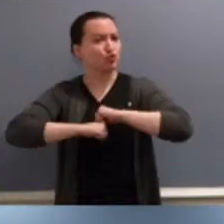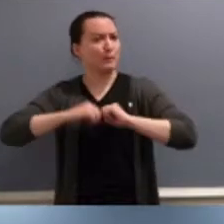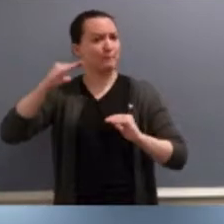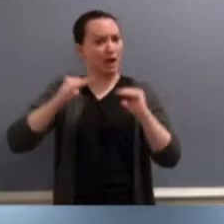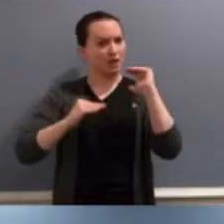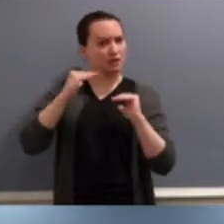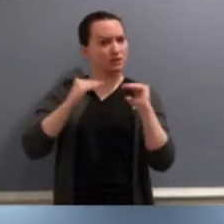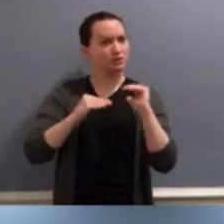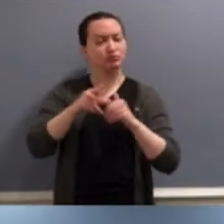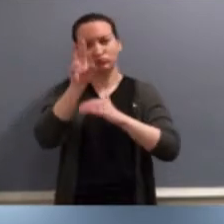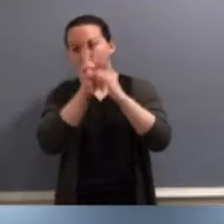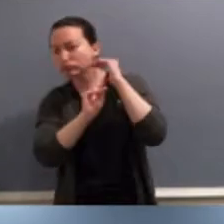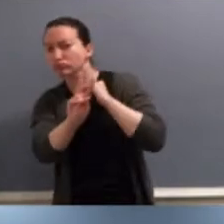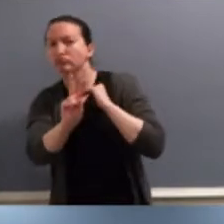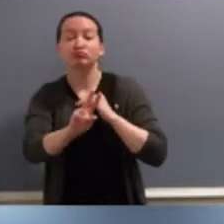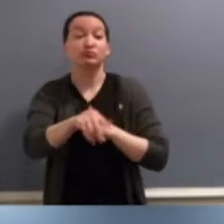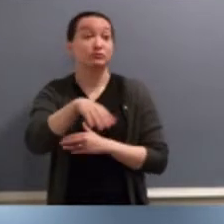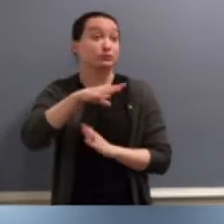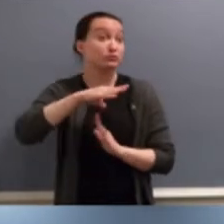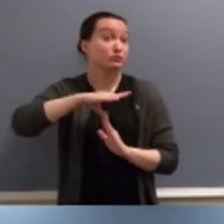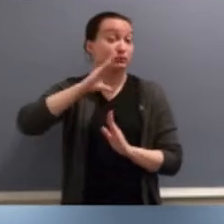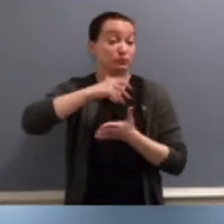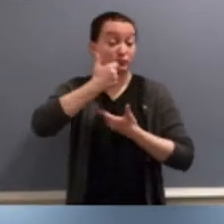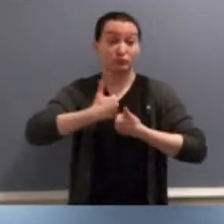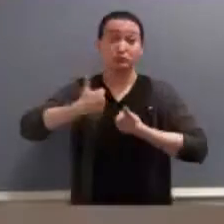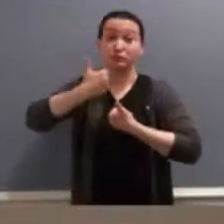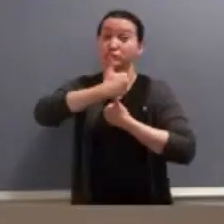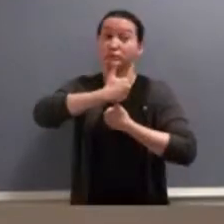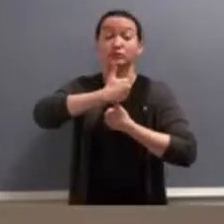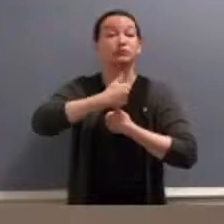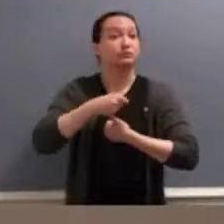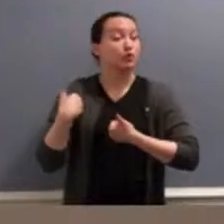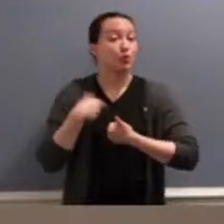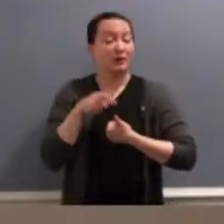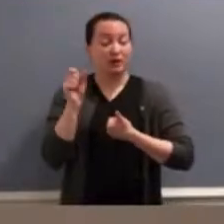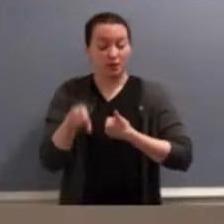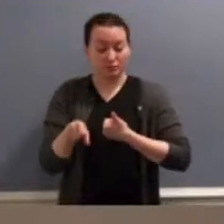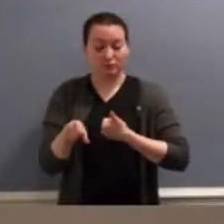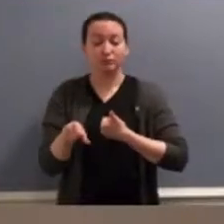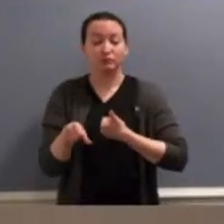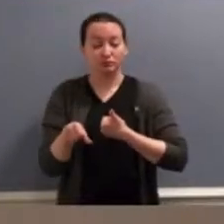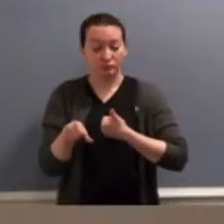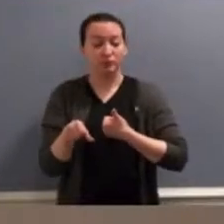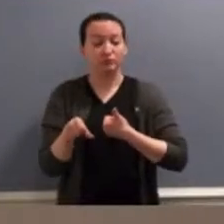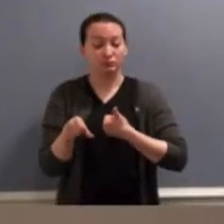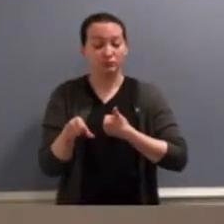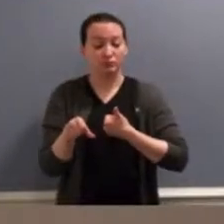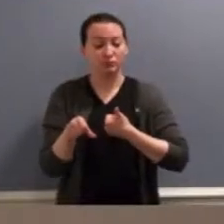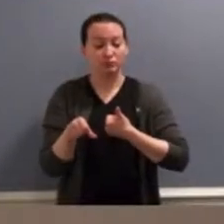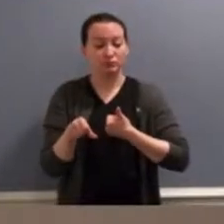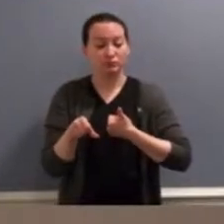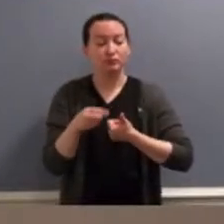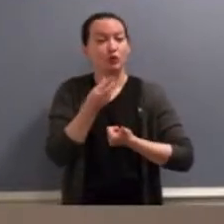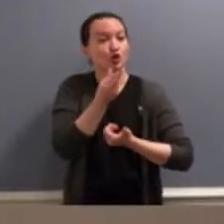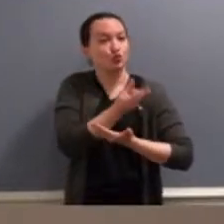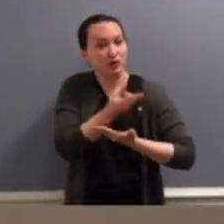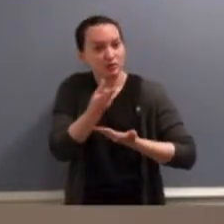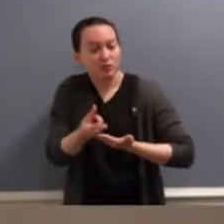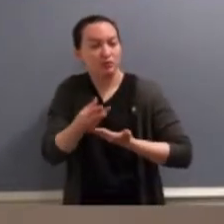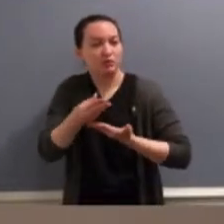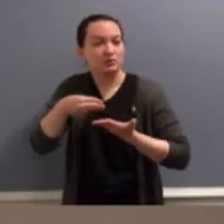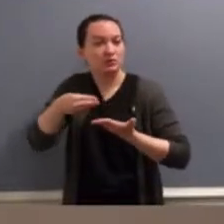and that we foresee number one the the ability of our resources and our sources of funding to match